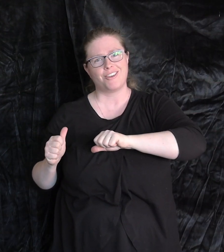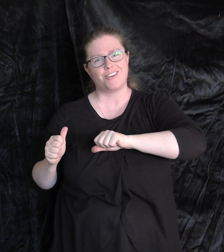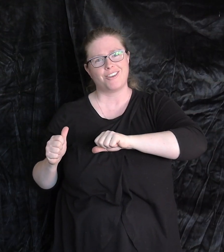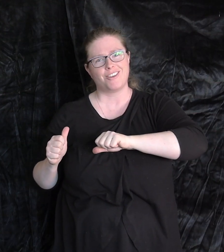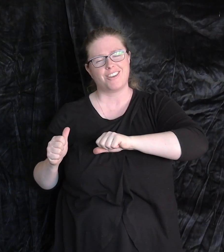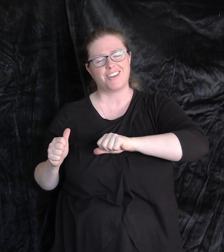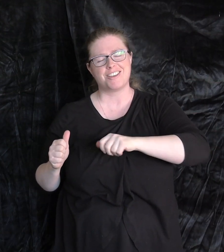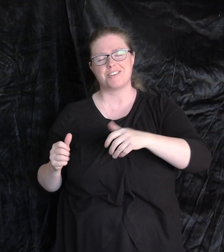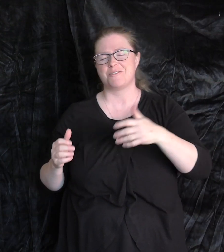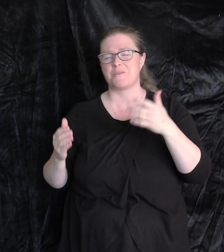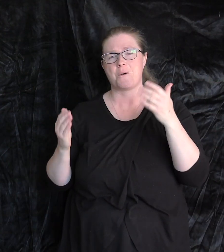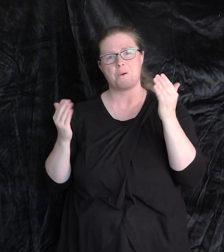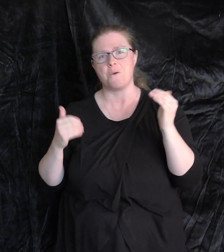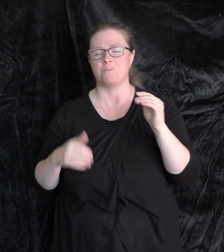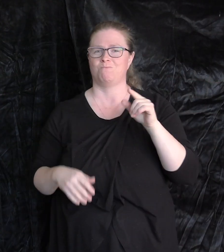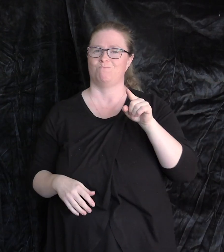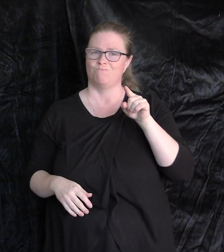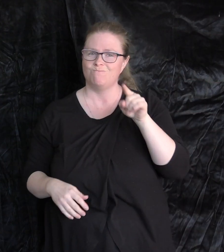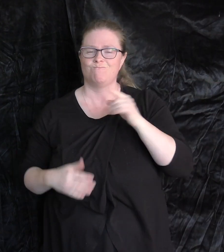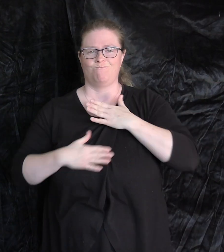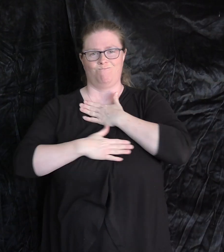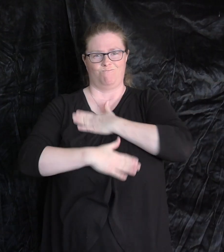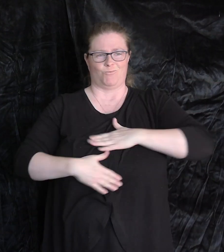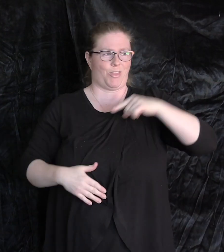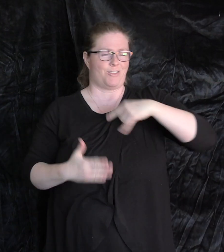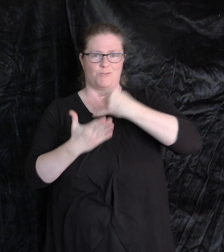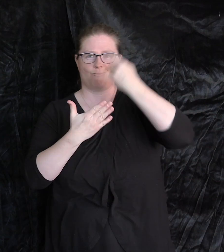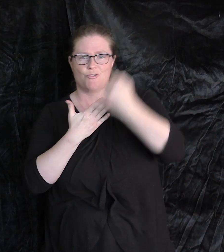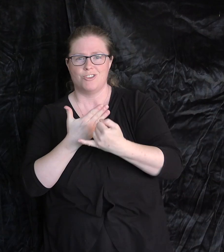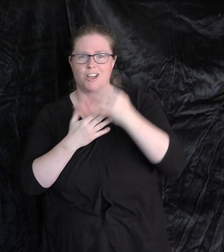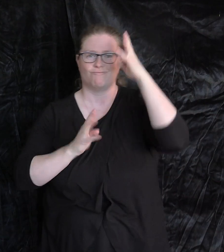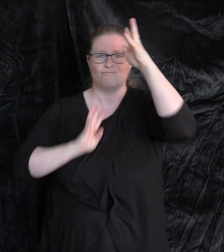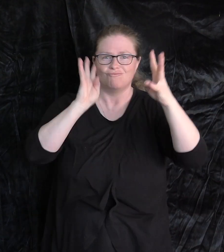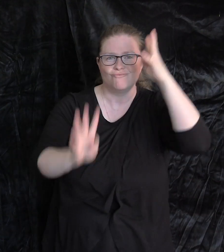i hope you enjoy improvising to Bodily Listening in Place and i really look